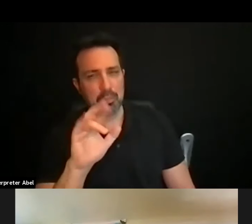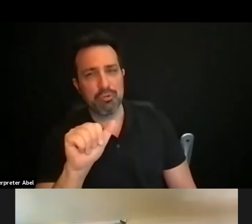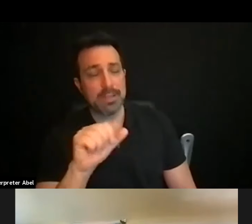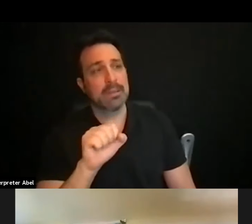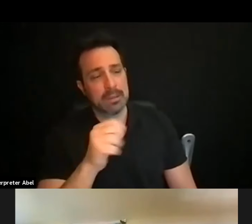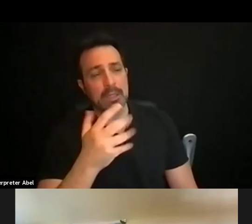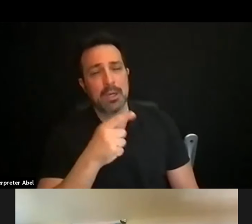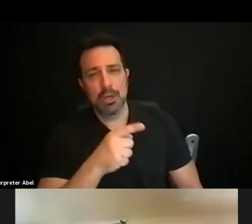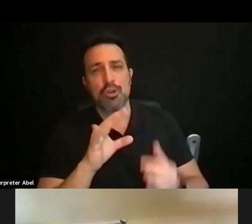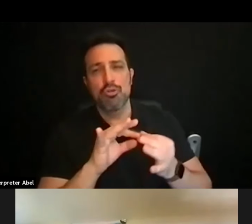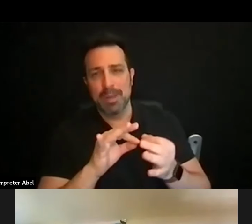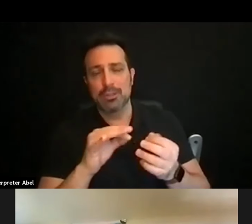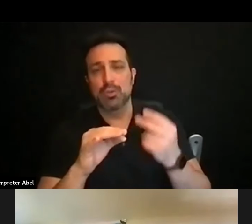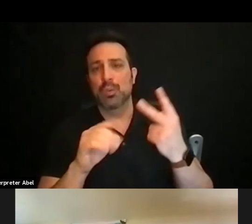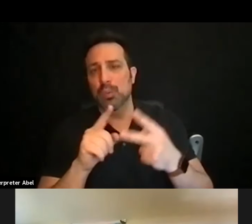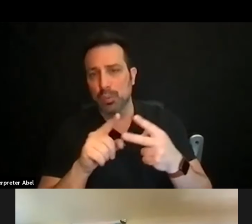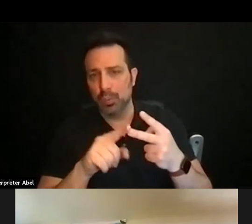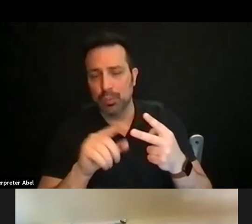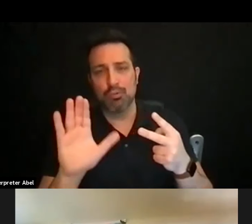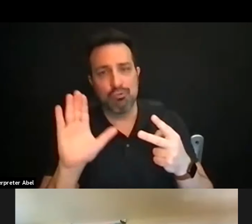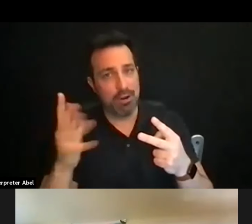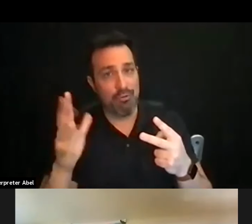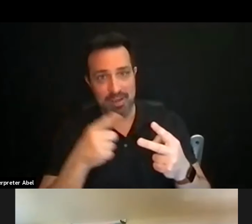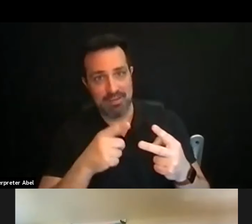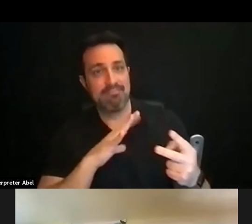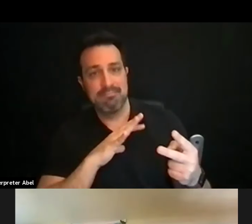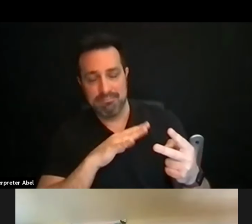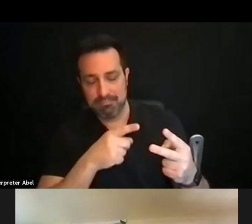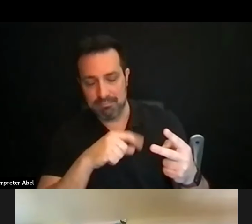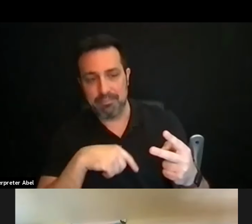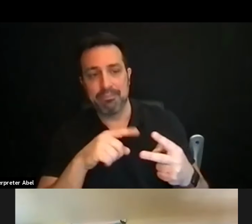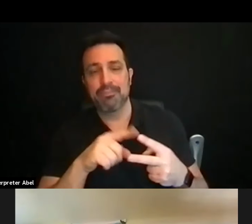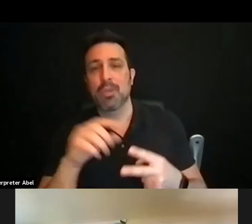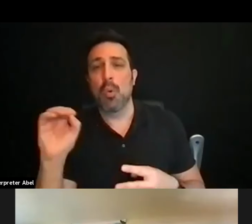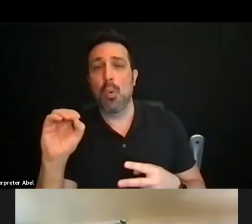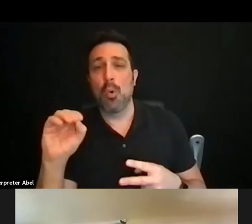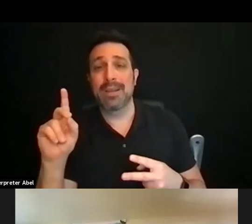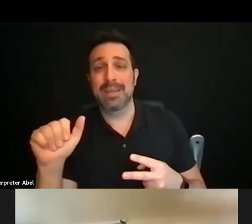I'm wondering what are the different ways and how could people get involved to support your mission? >> Yeah, so